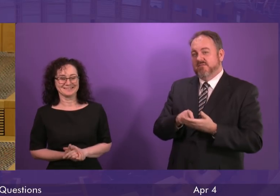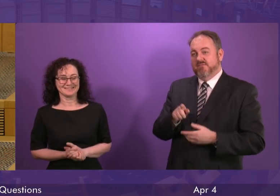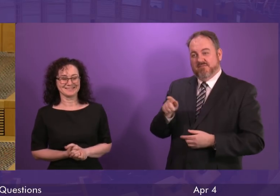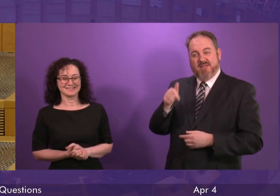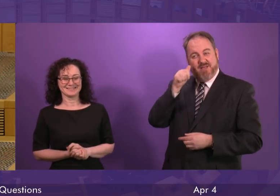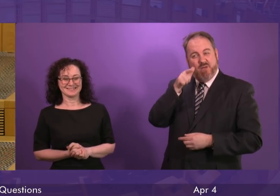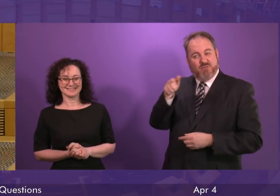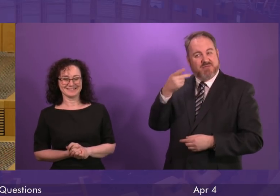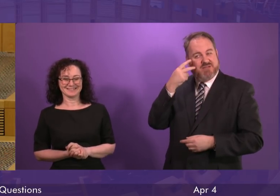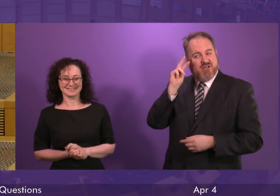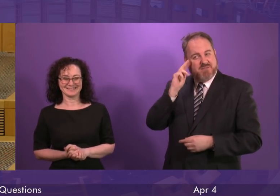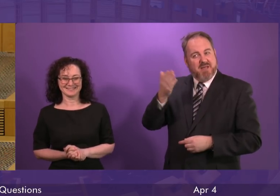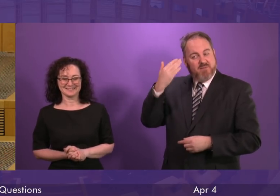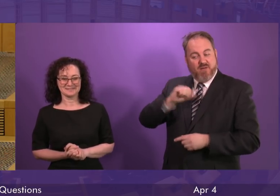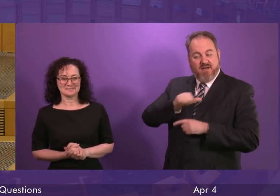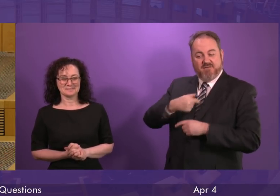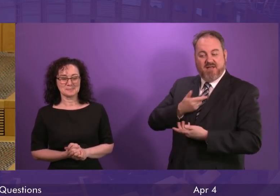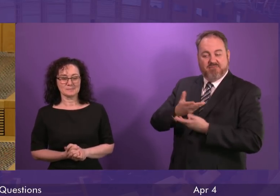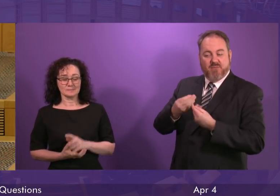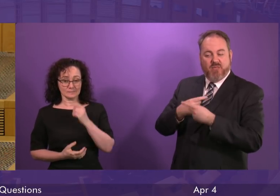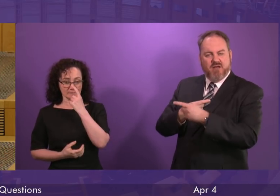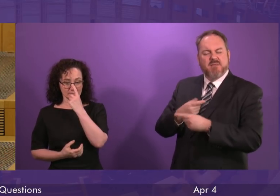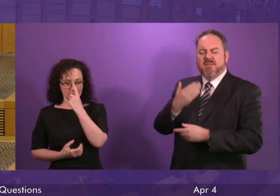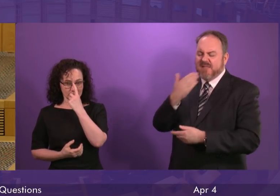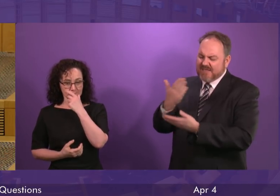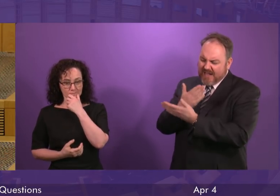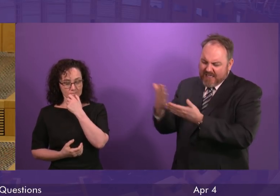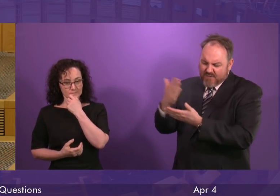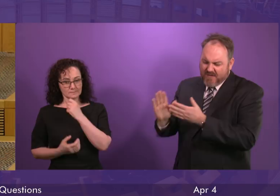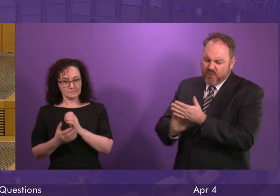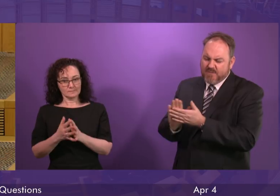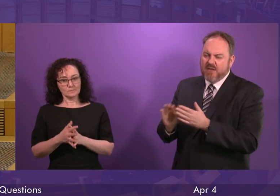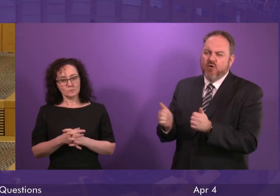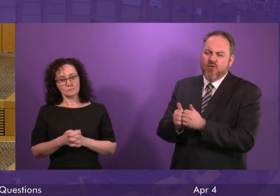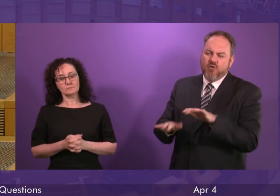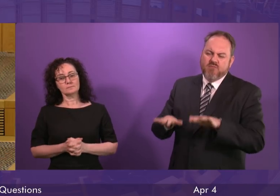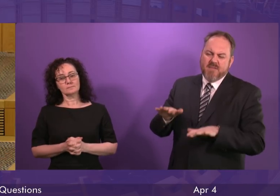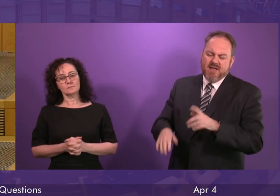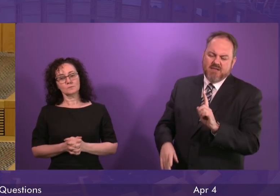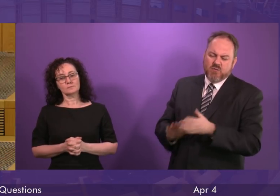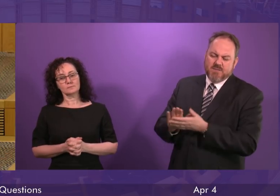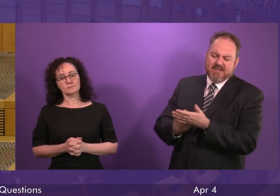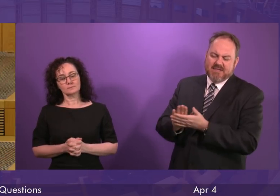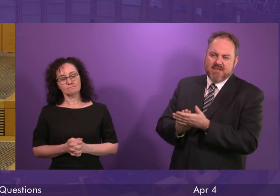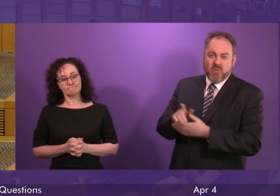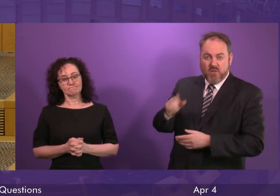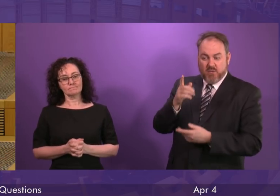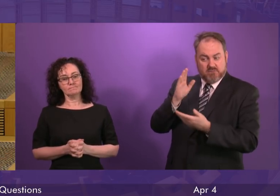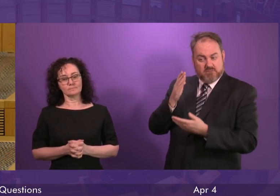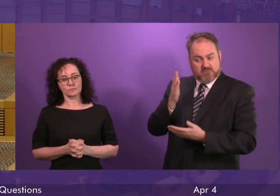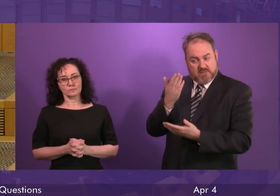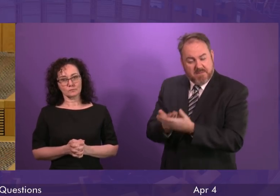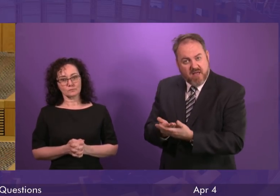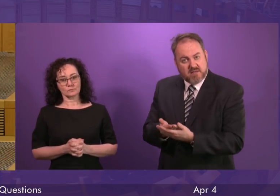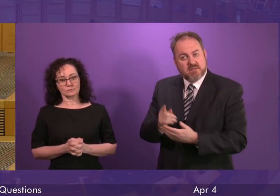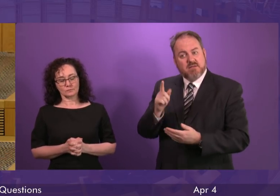What does the First Minister mean by “compromise”? Will she insist on a people’s vote in all